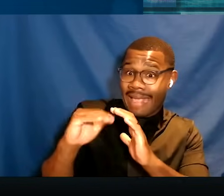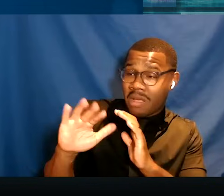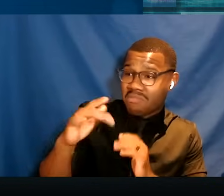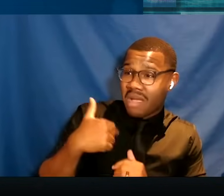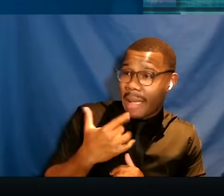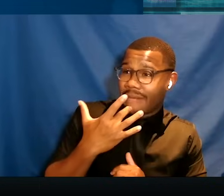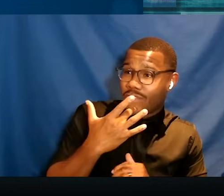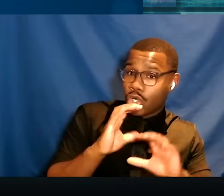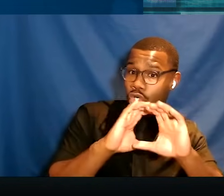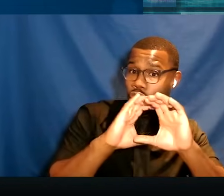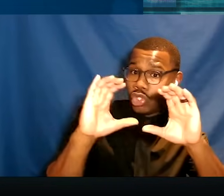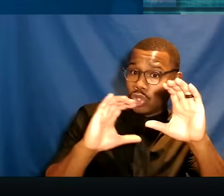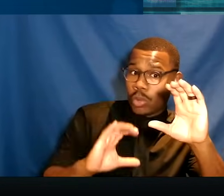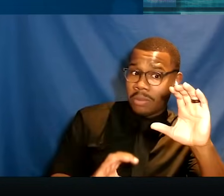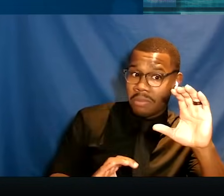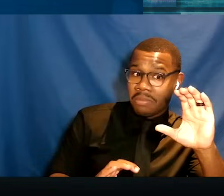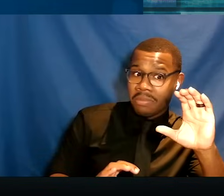And I said, "See, isn't my union great?"